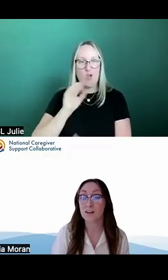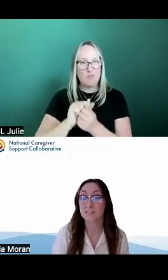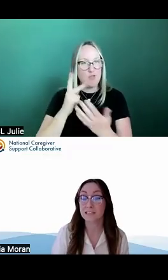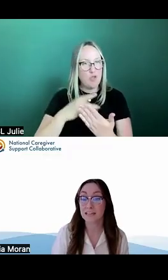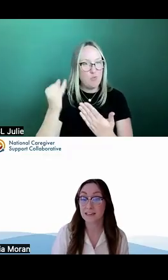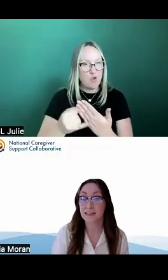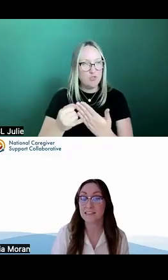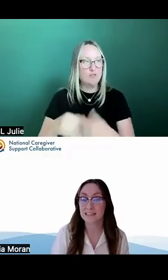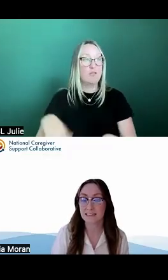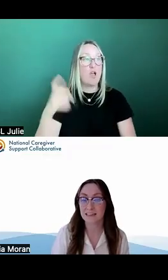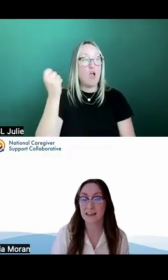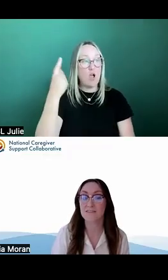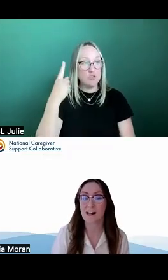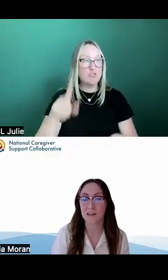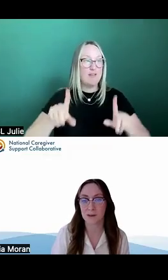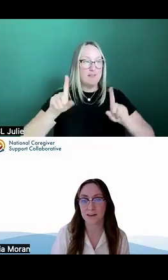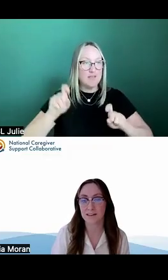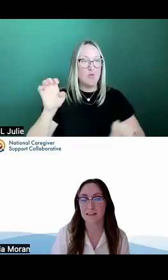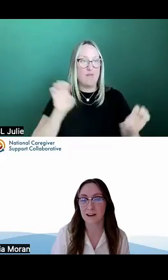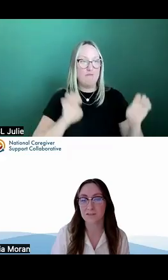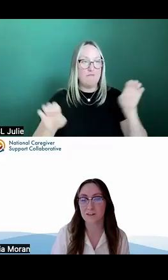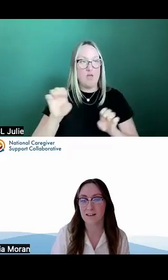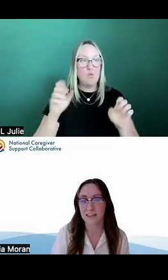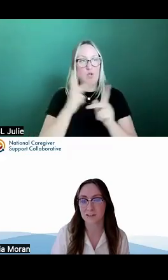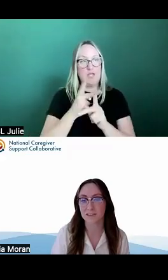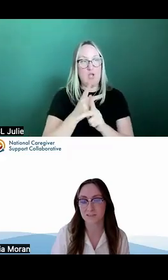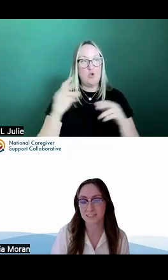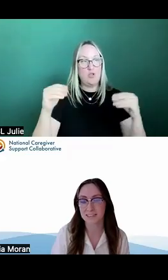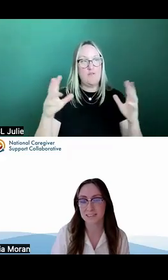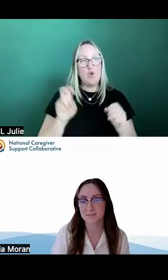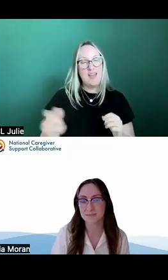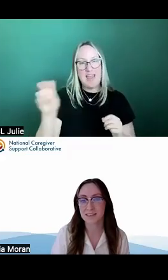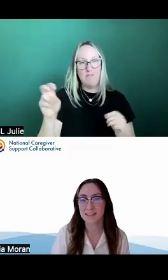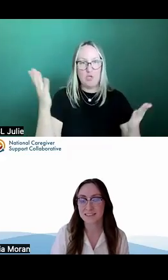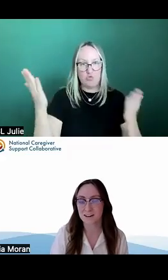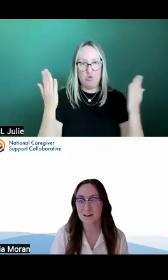Understanding Testing and Evaluating Caregiver Navigator Services. Sara,